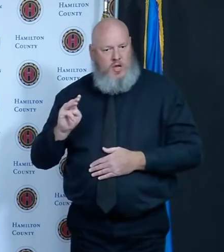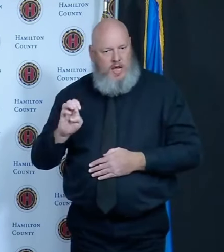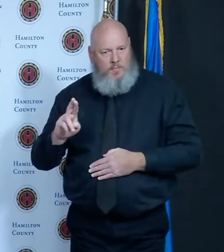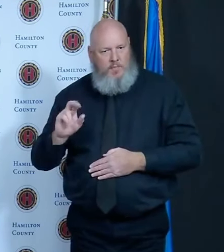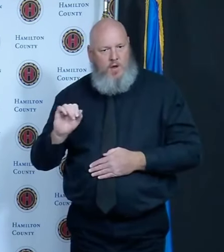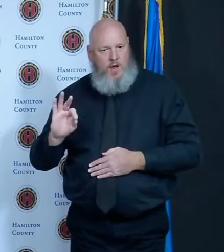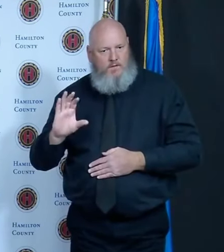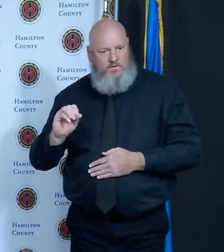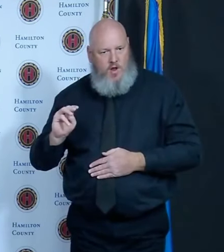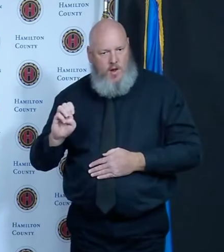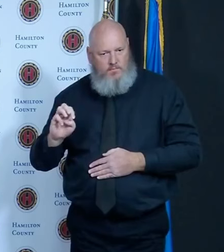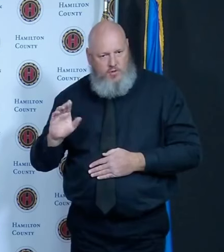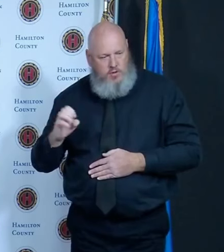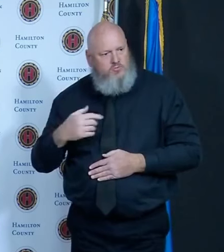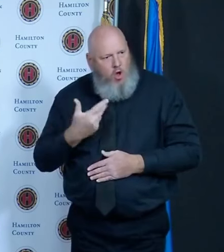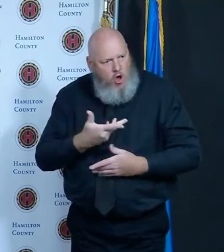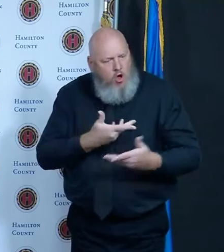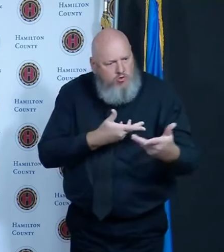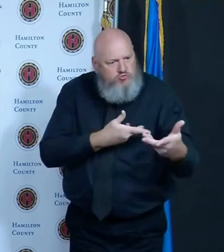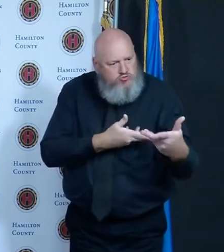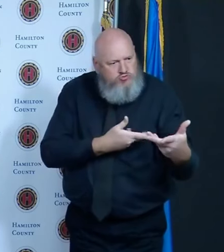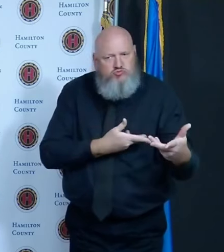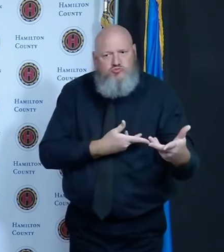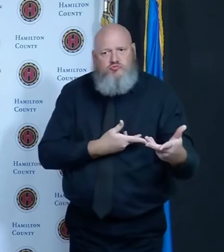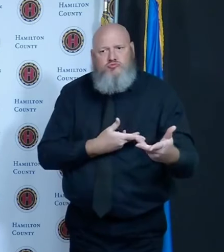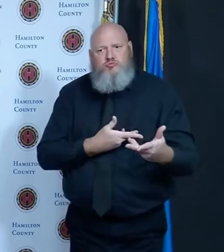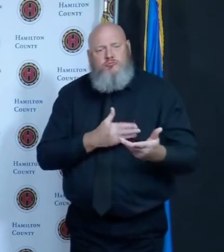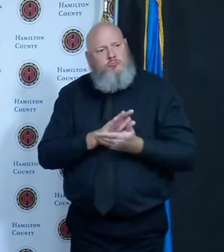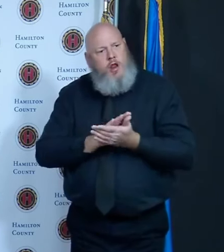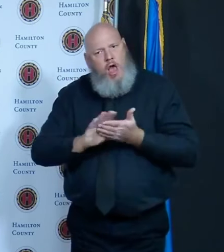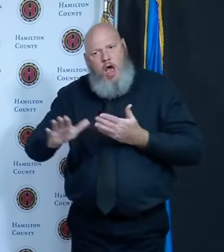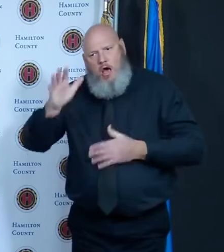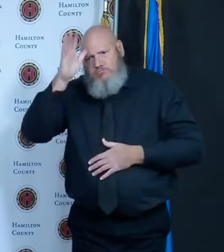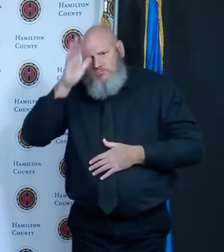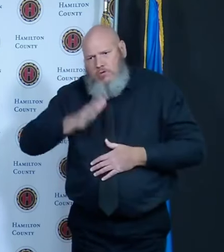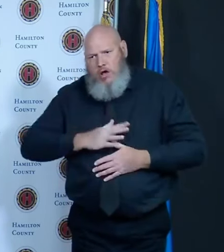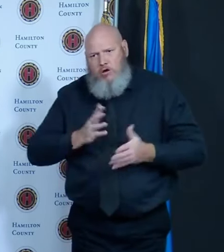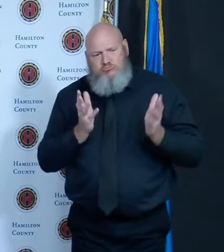are doing and see what folks need so before we get to that I want to talk